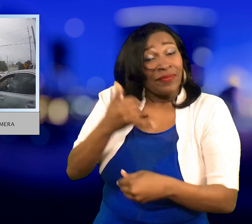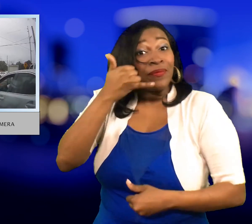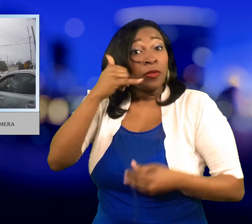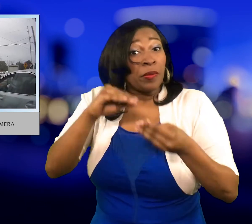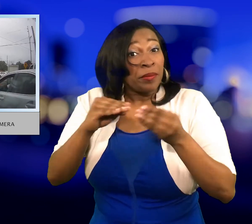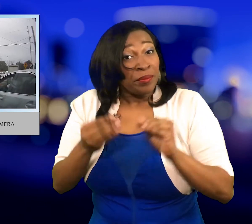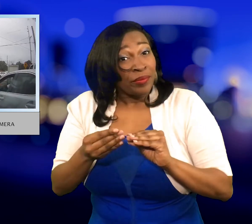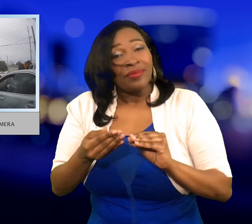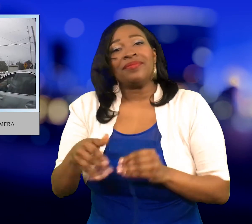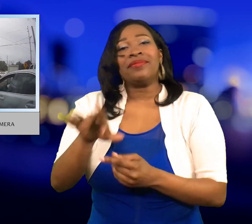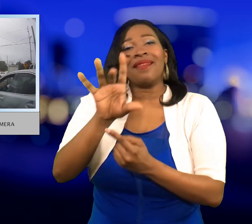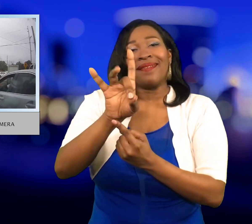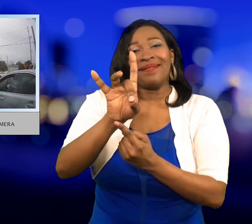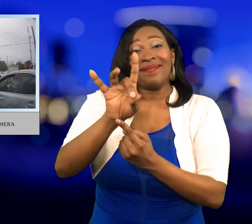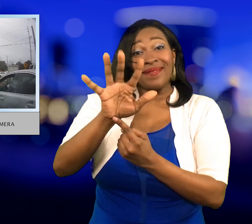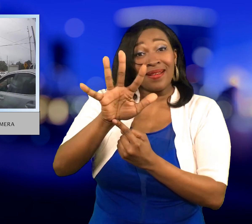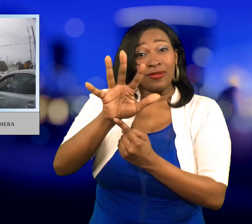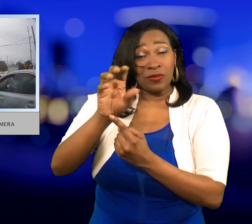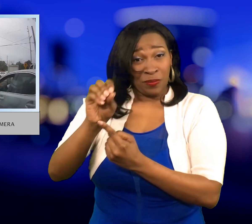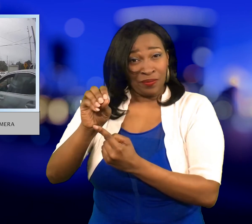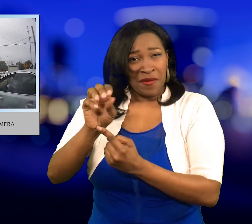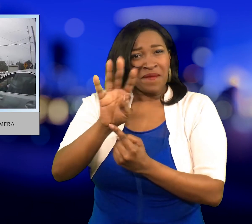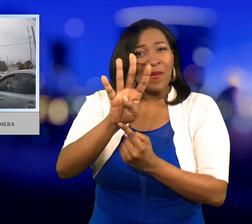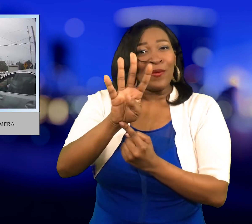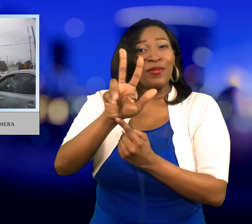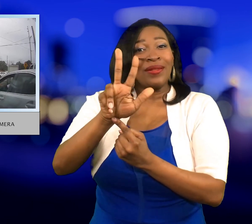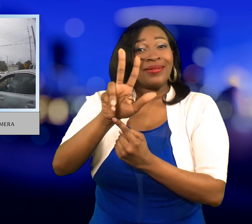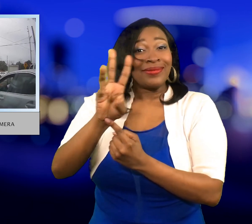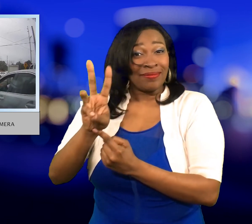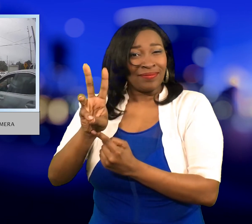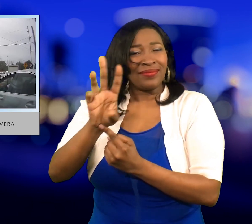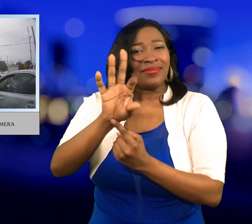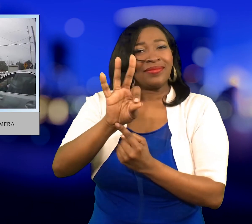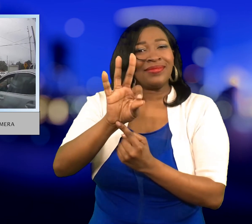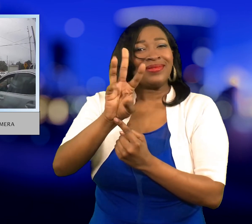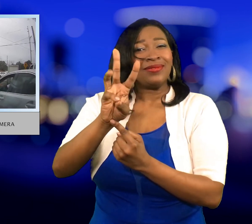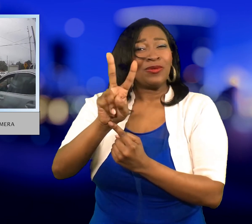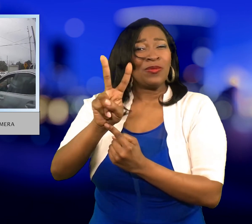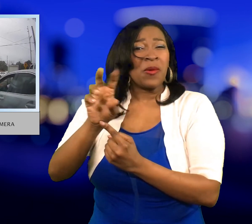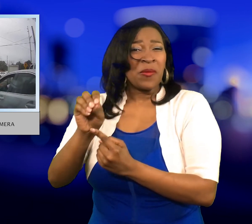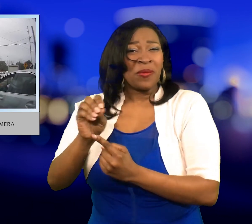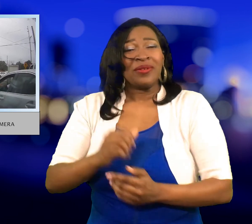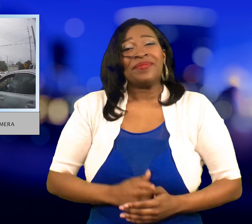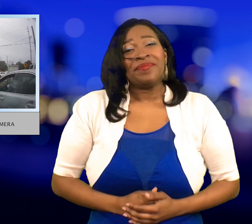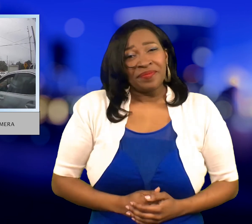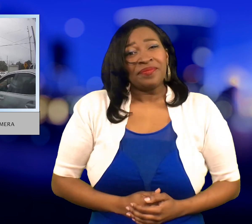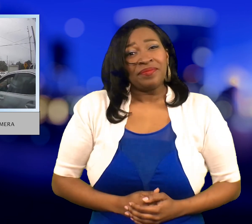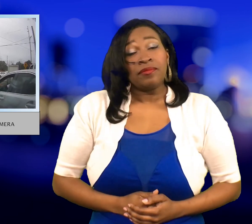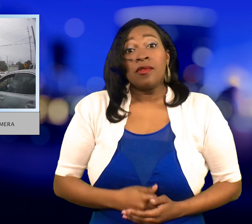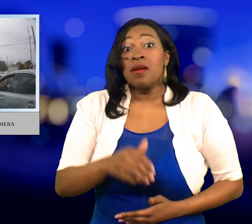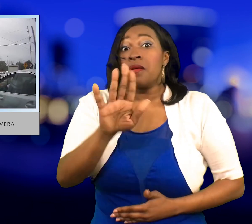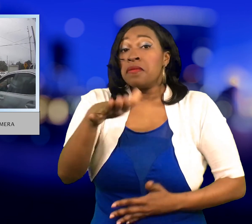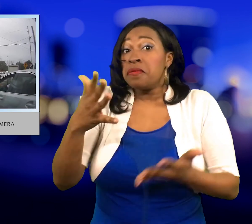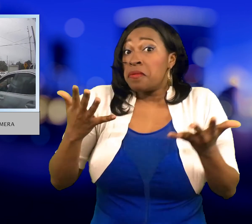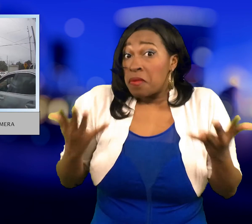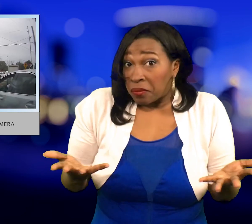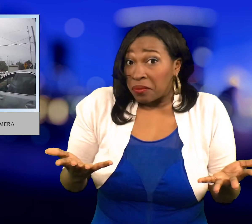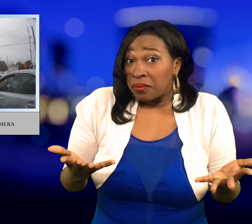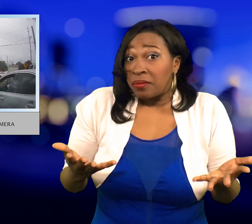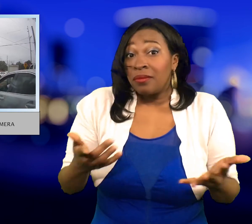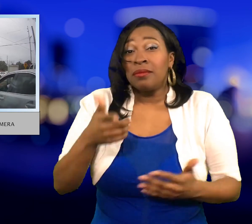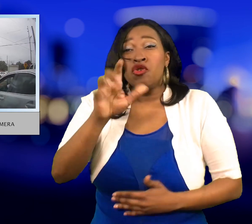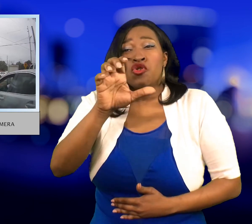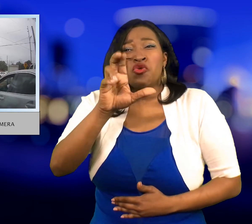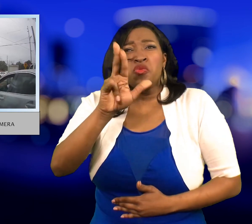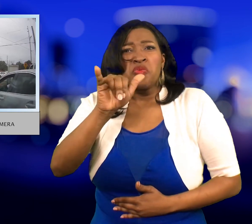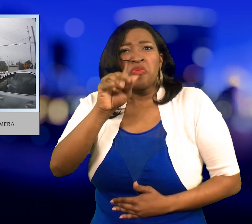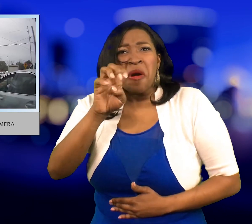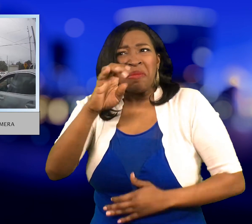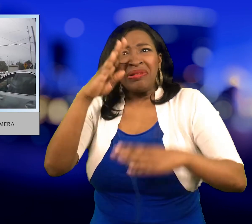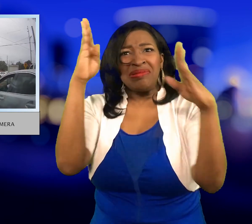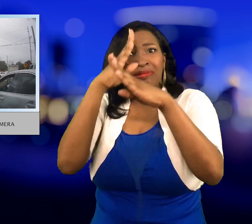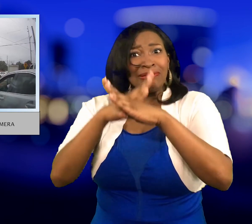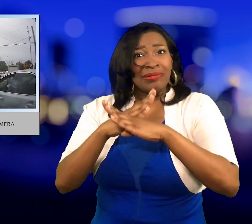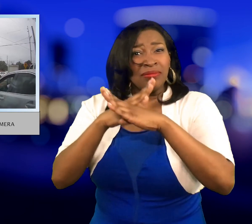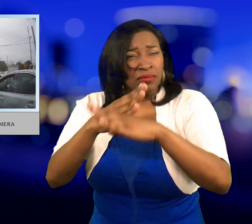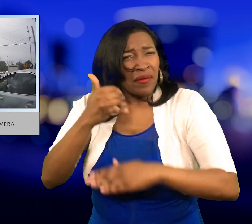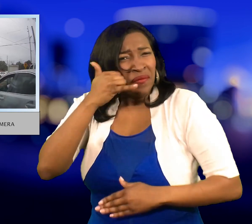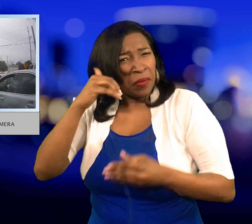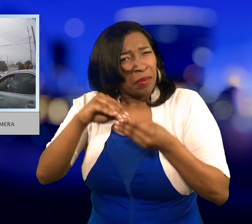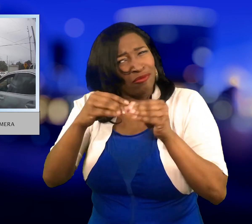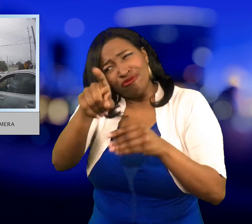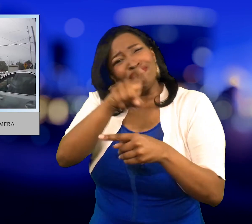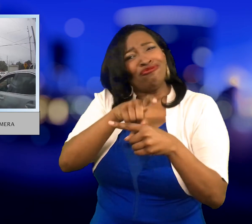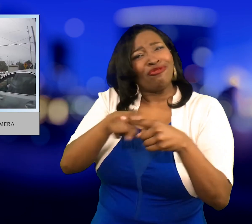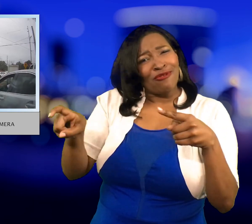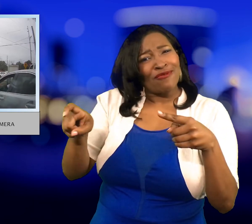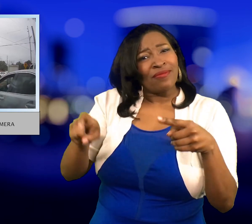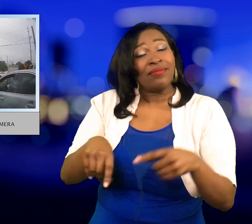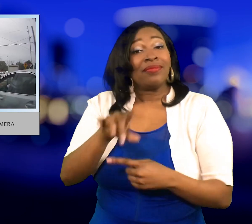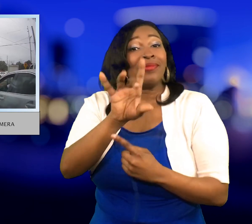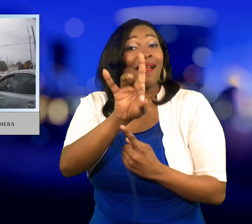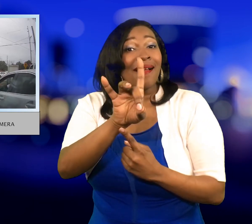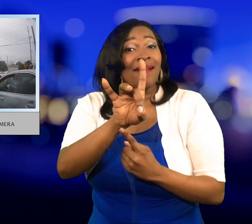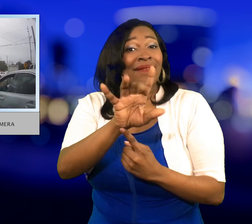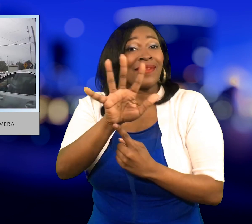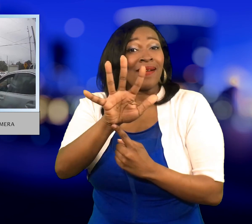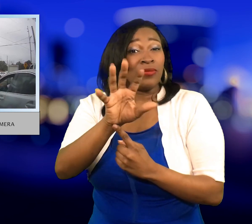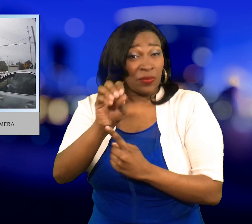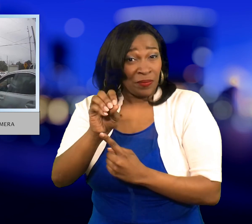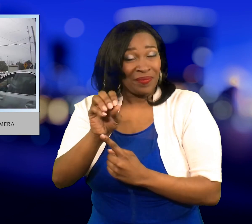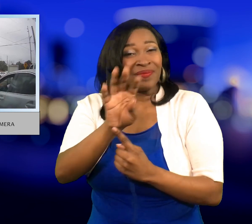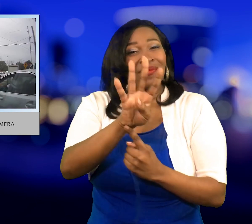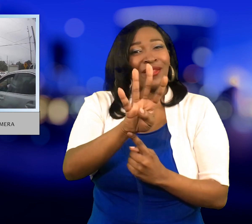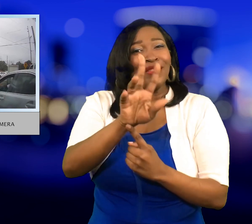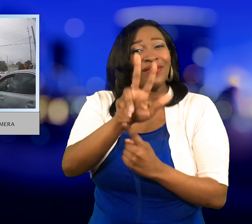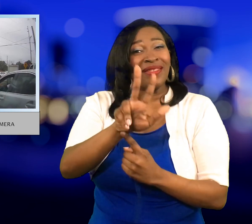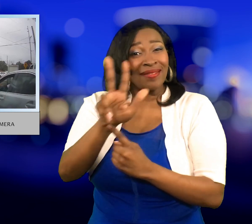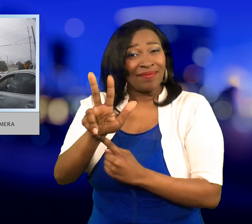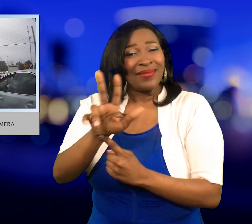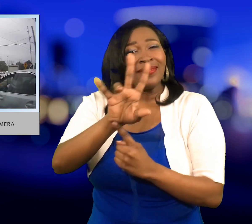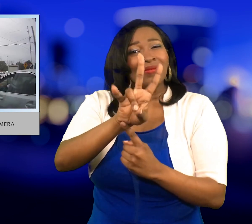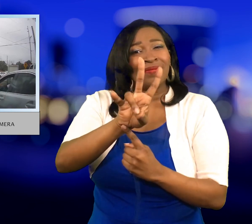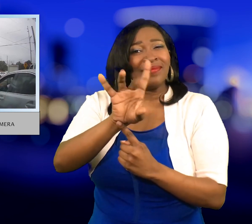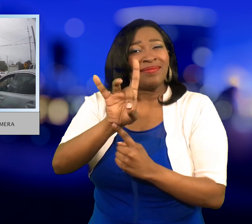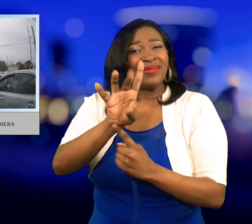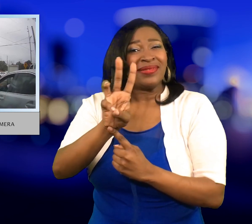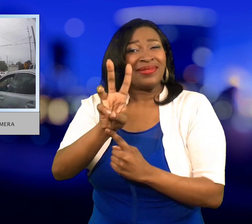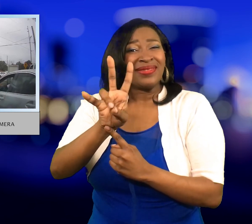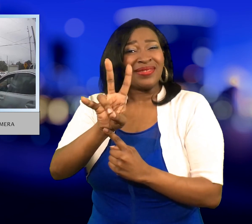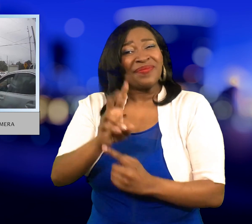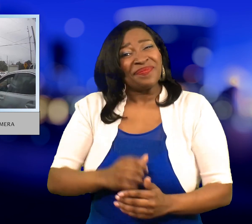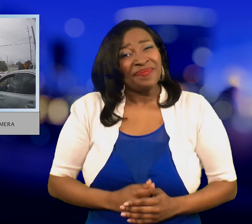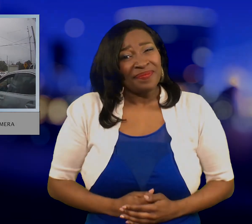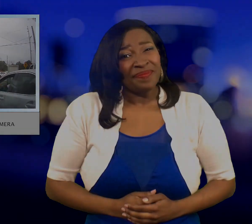office at 850-436-9620 or Crimestoppers at 850-433-7867.